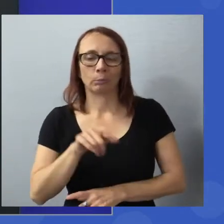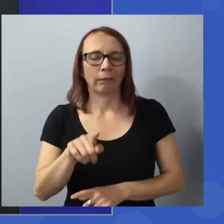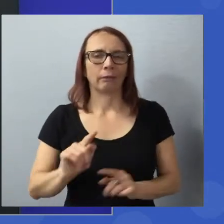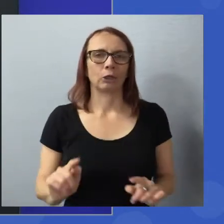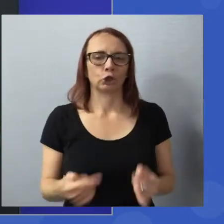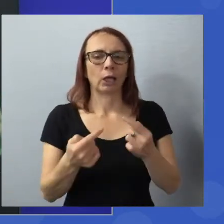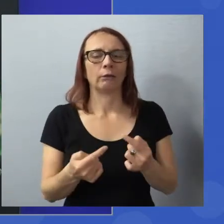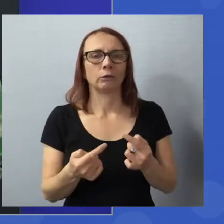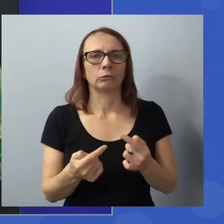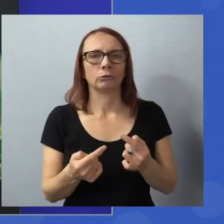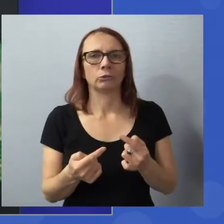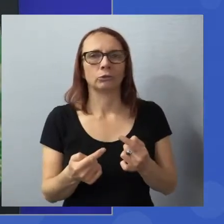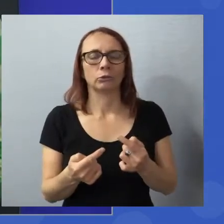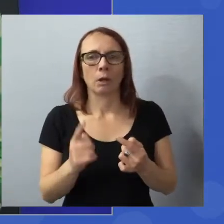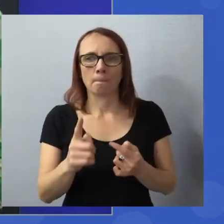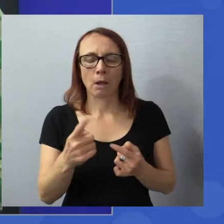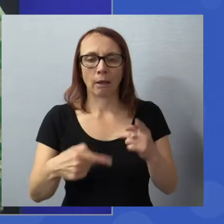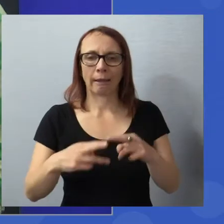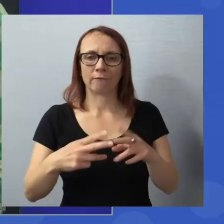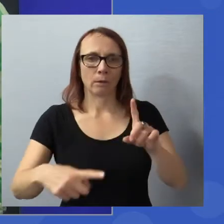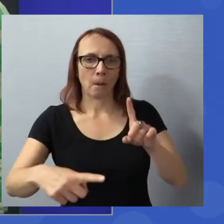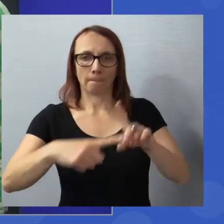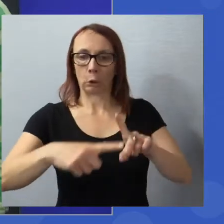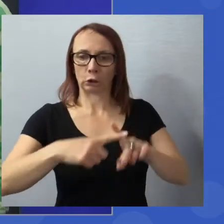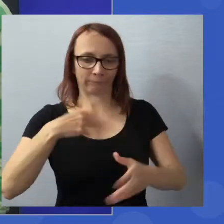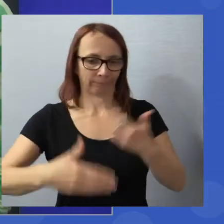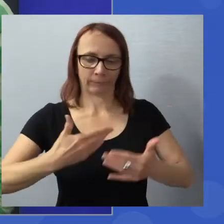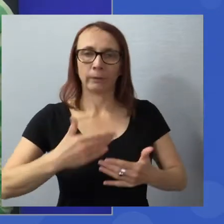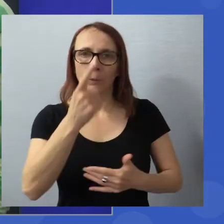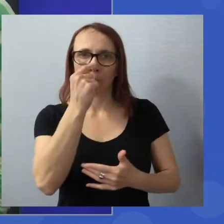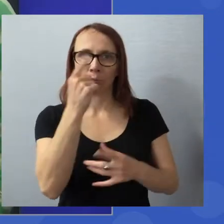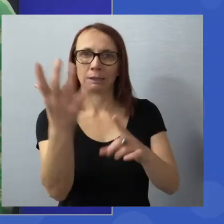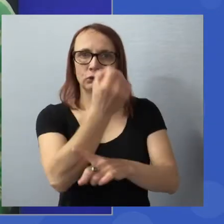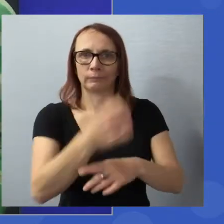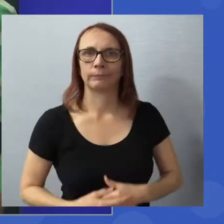approach I'm sure we can repeat we can prevail as a country